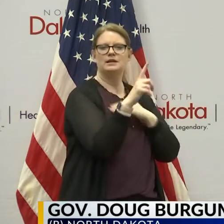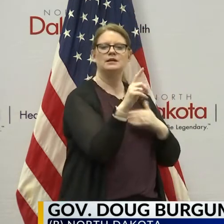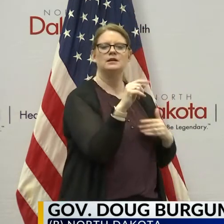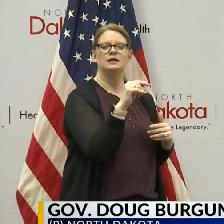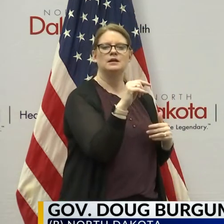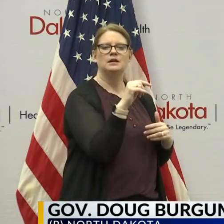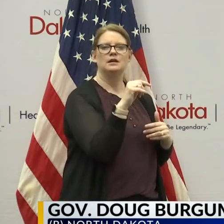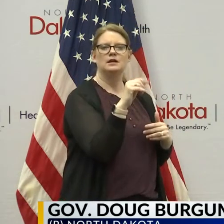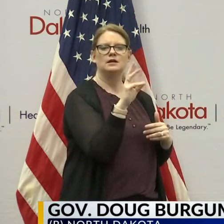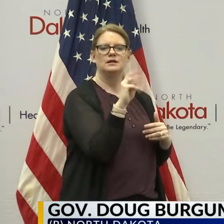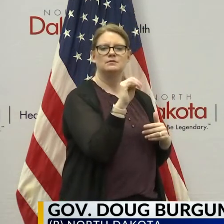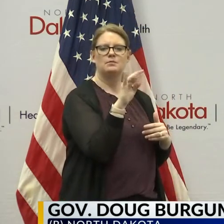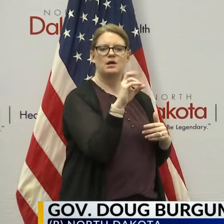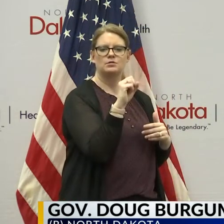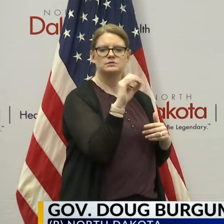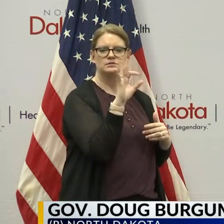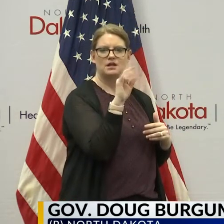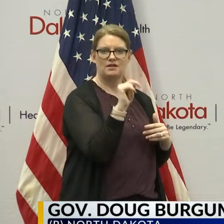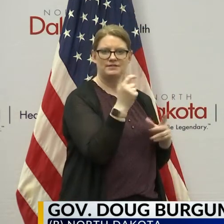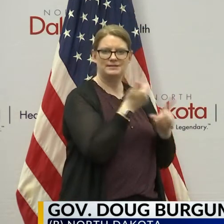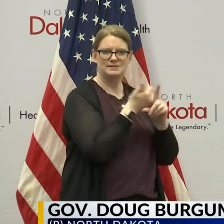ONE OF THE TOP TECHNICAL ROLES